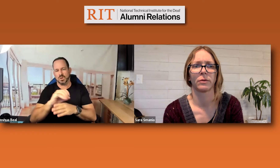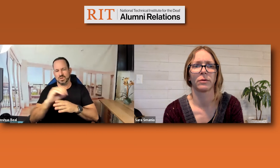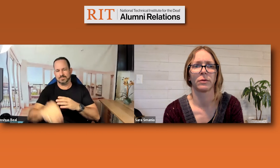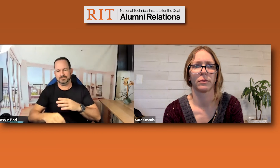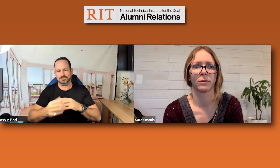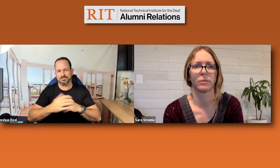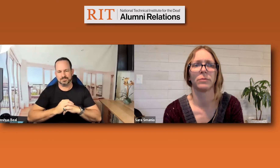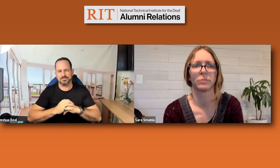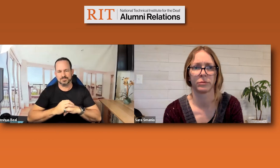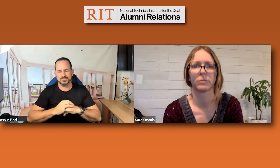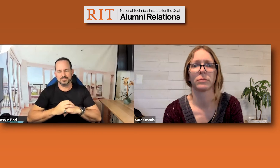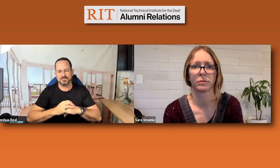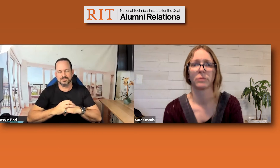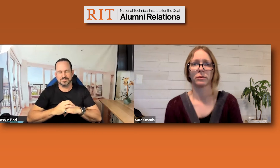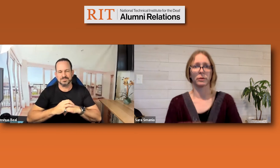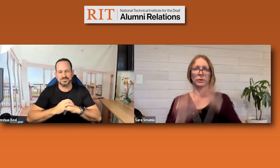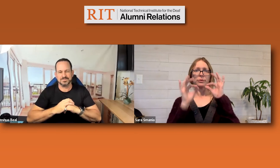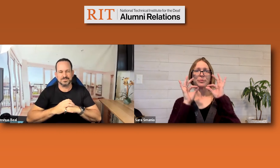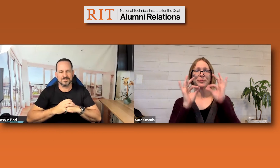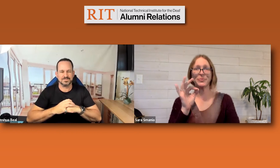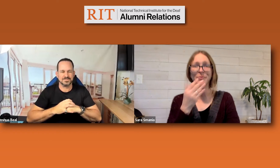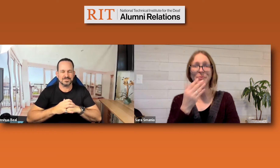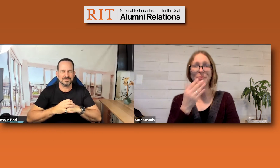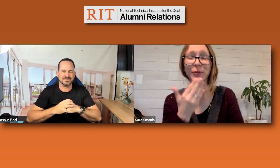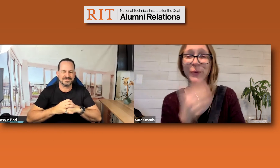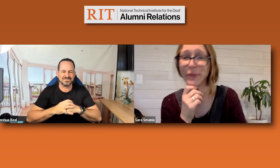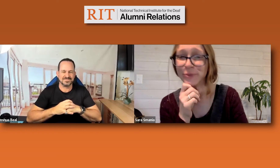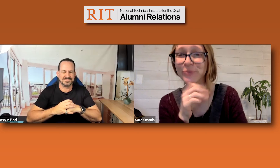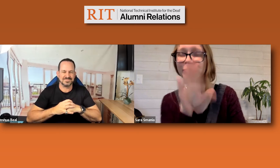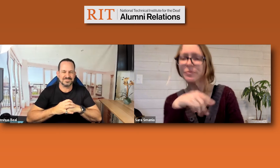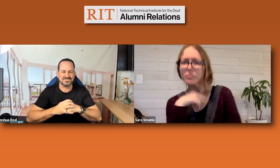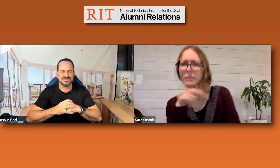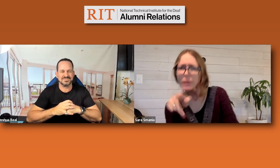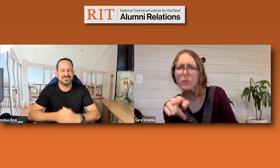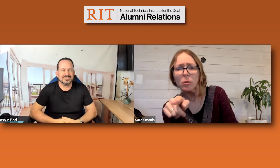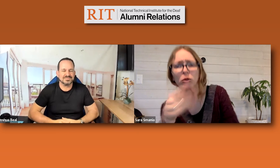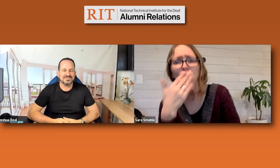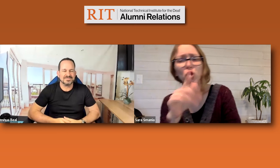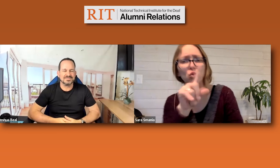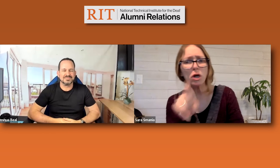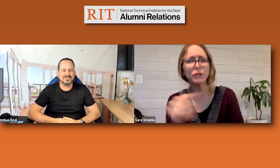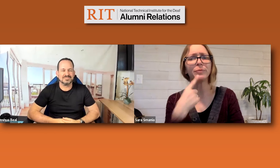to find other options for improving the outcome. OK, thank you.